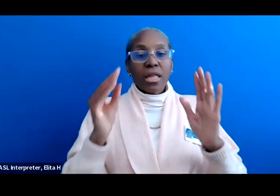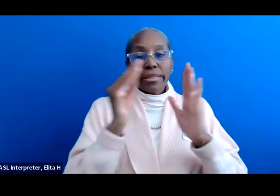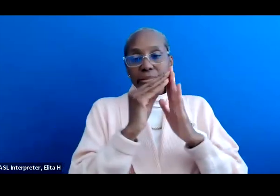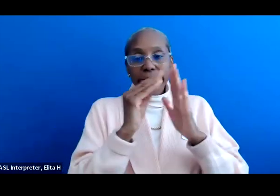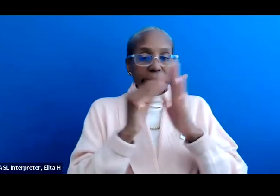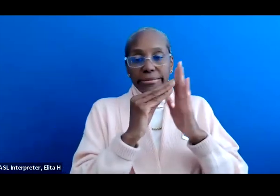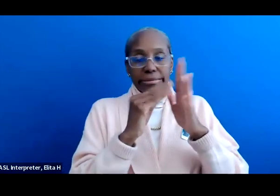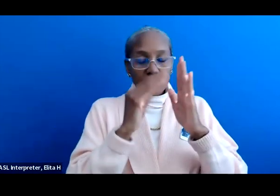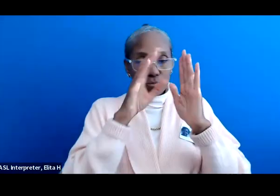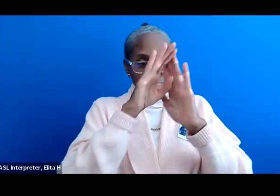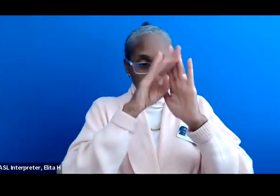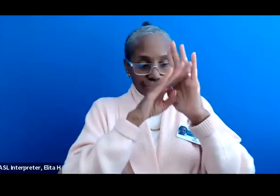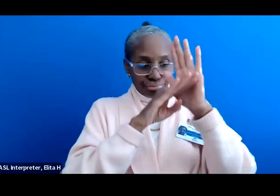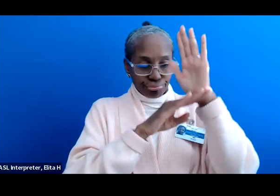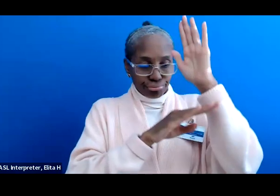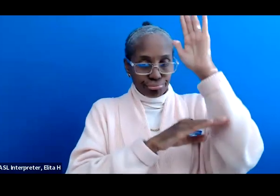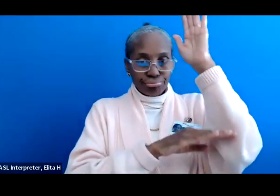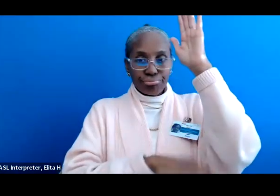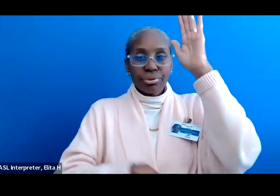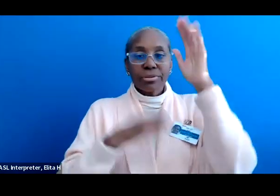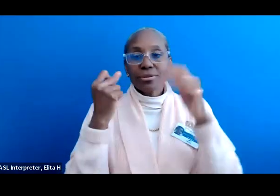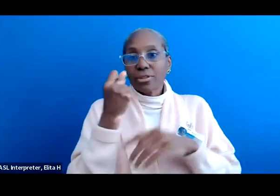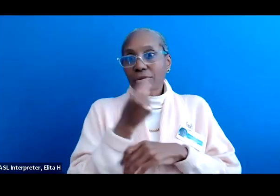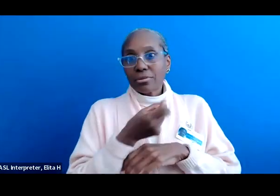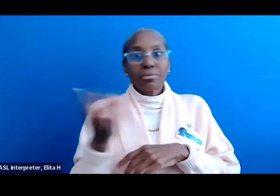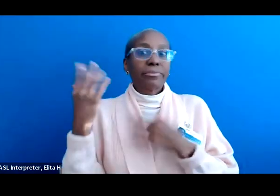to grow, let's put it that way. Here’s a person.